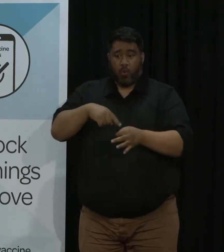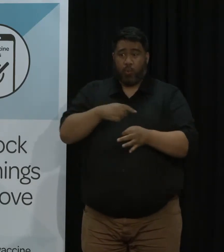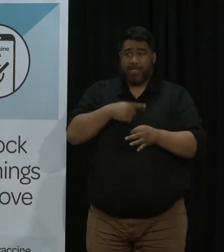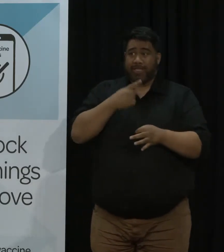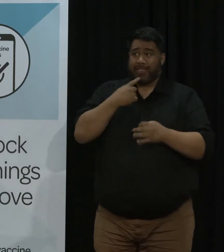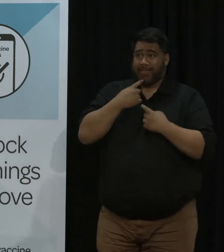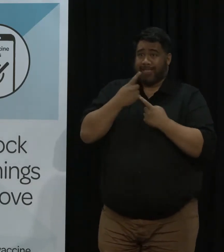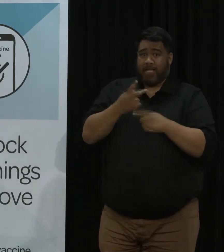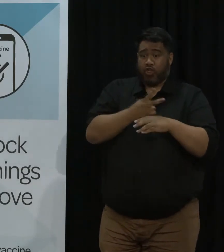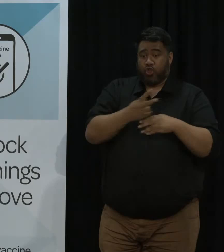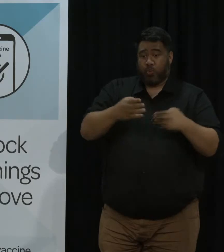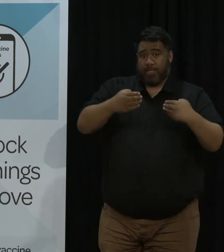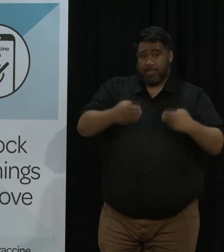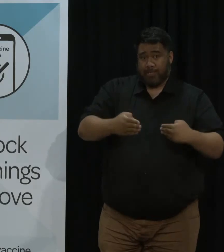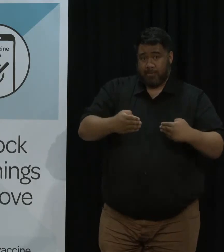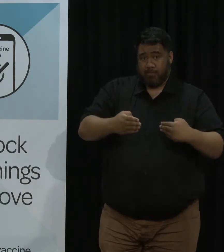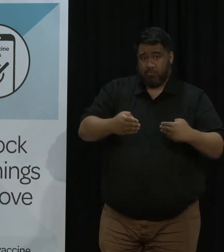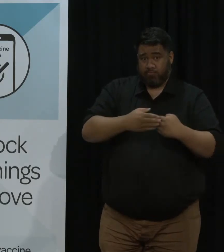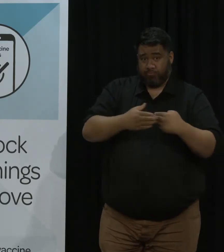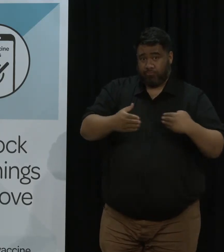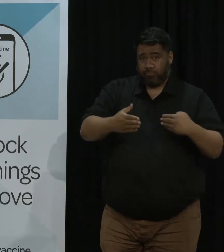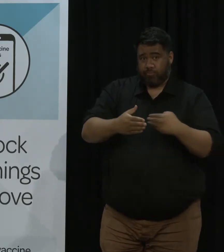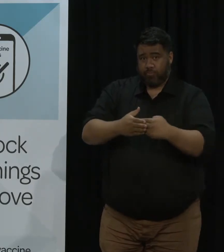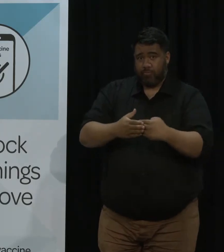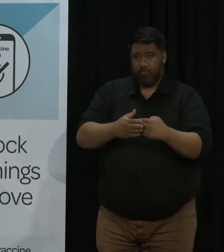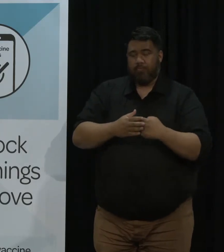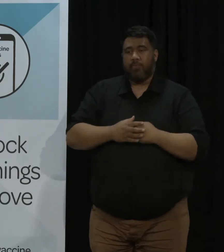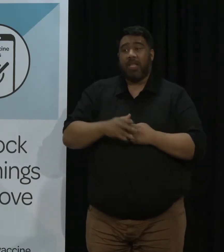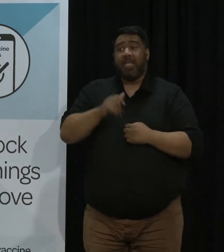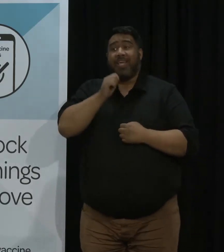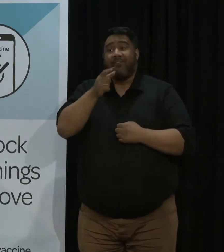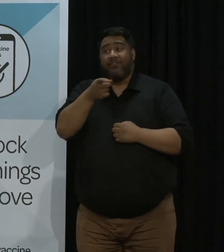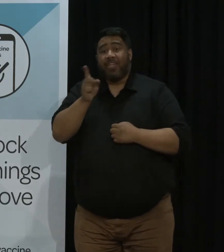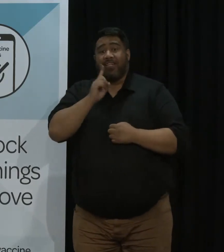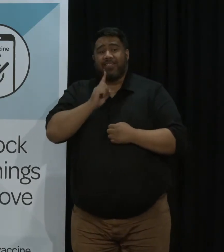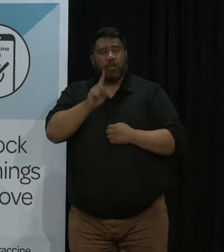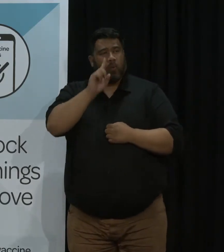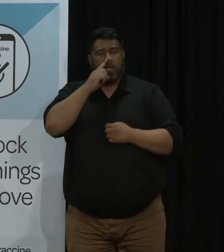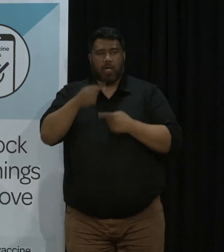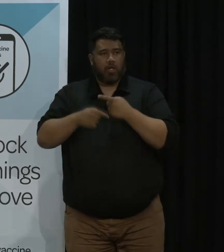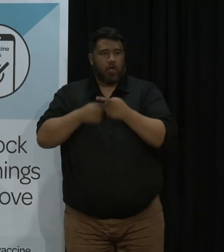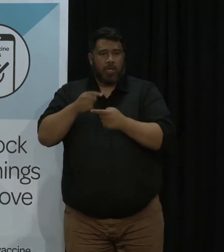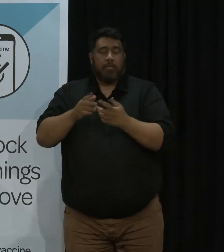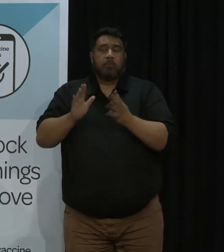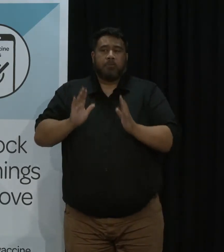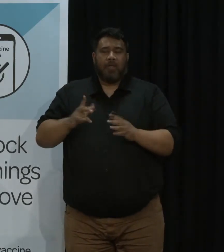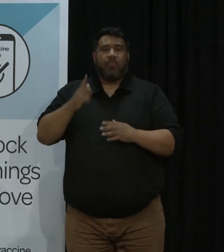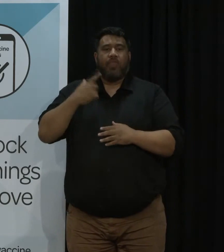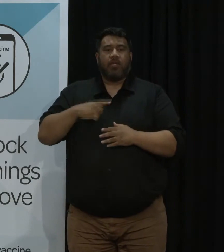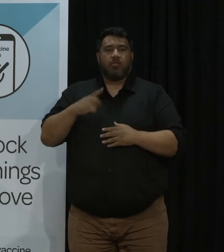will be for those festivals. We recognise that e- would have set in place settings for the next two weeks. If they make a